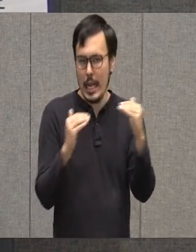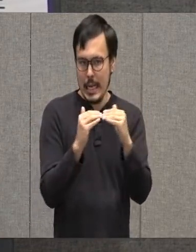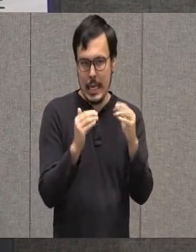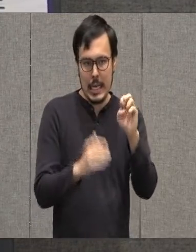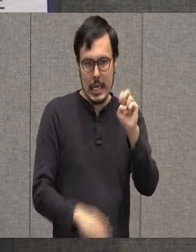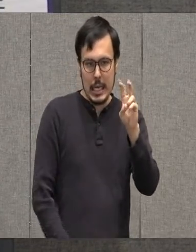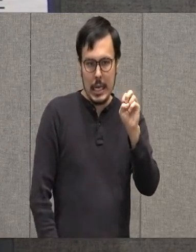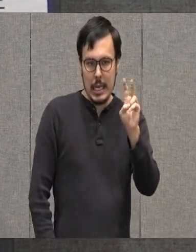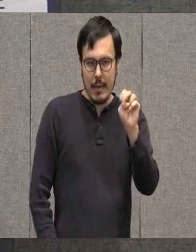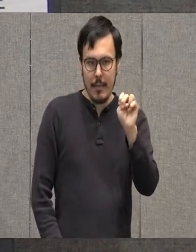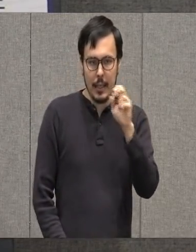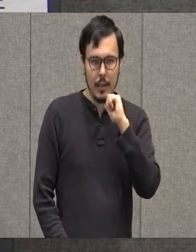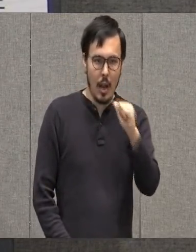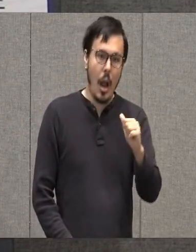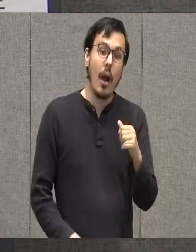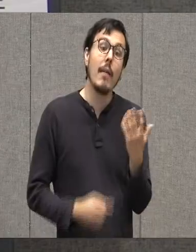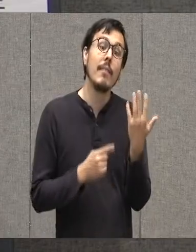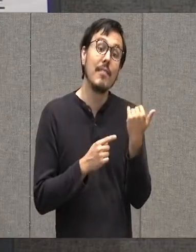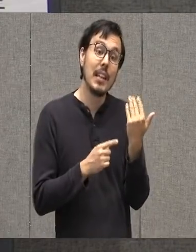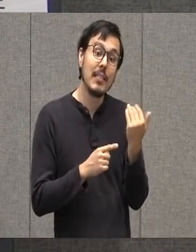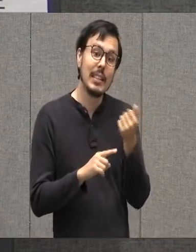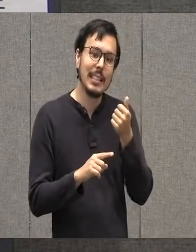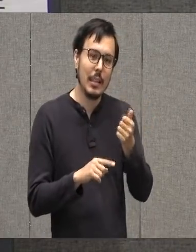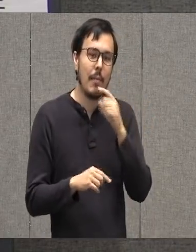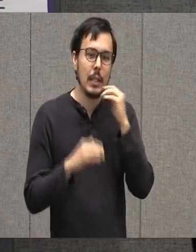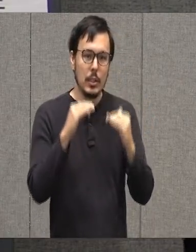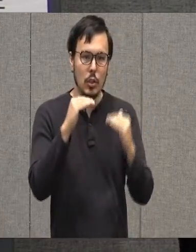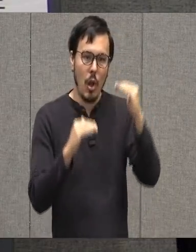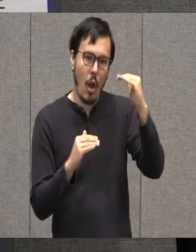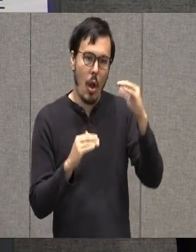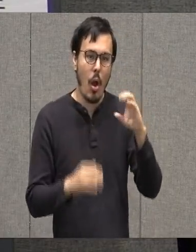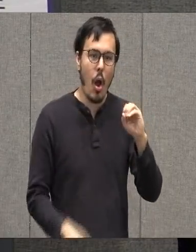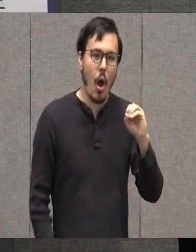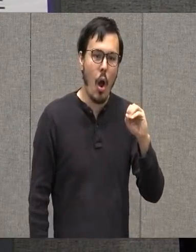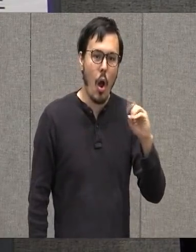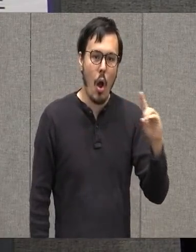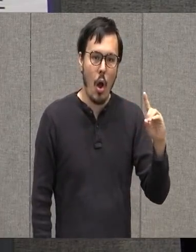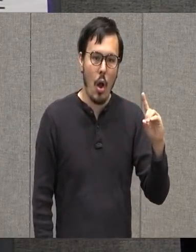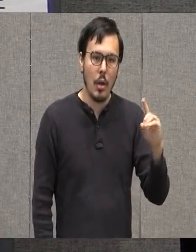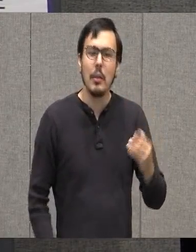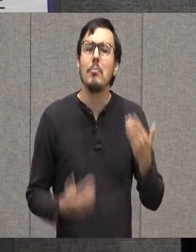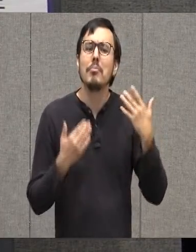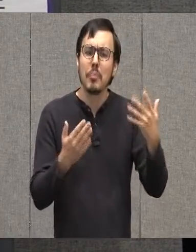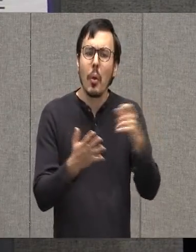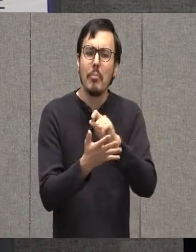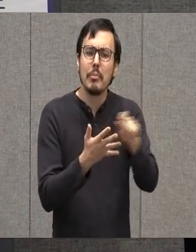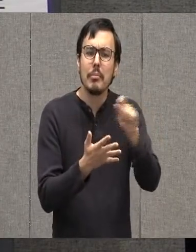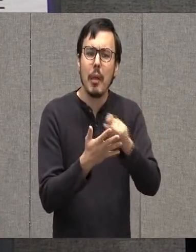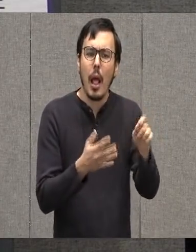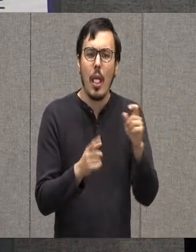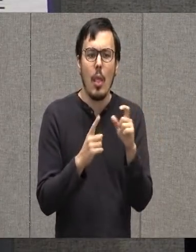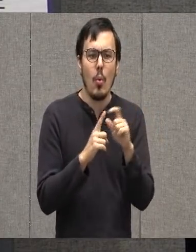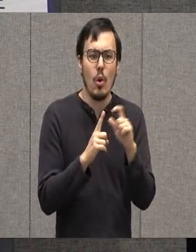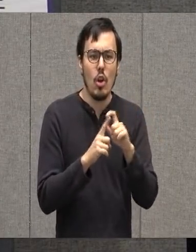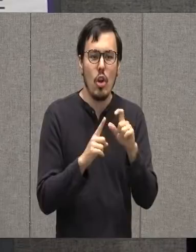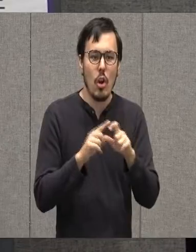15 is odd. So let's write that word down here on the bottom.